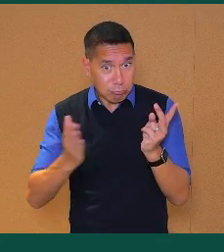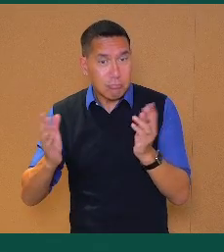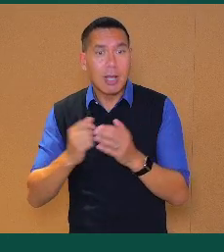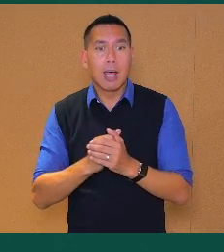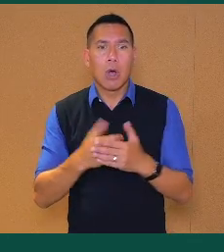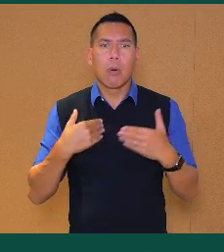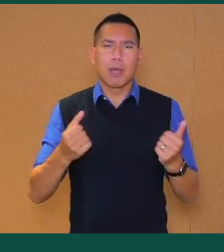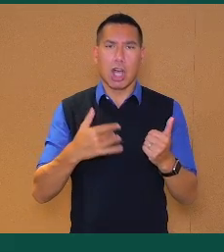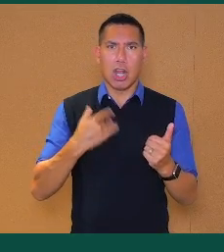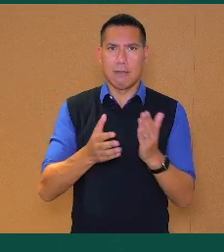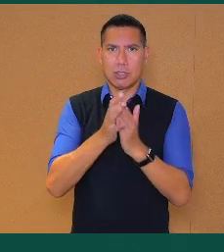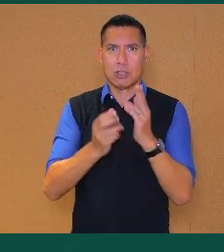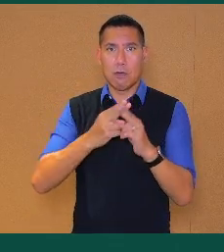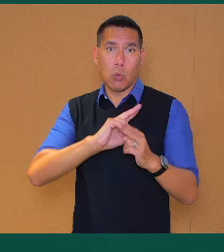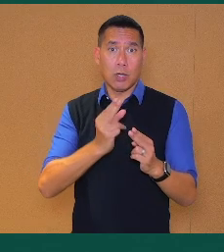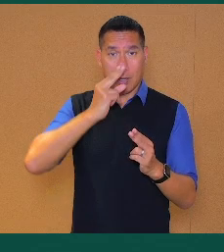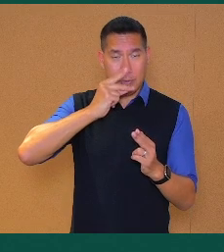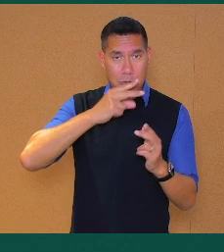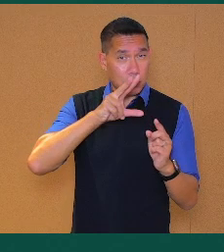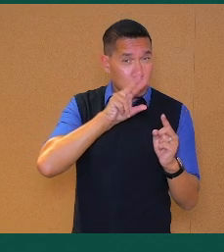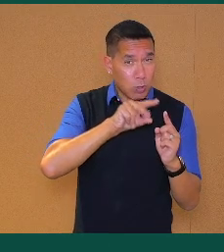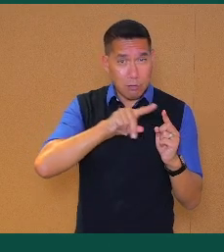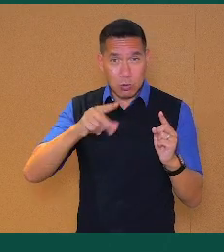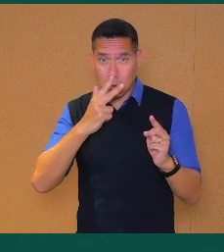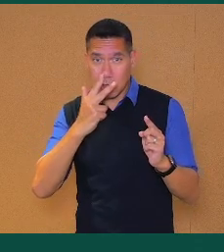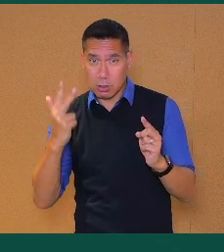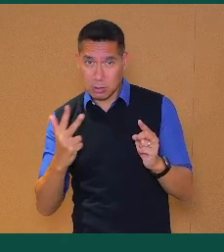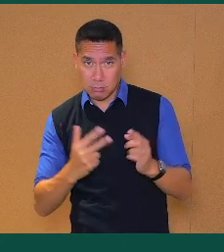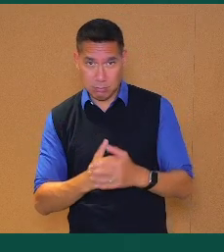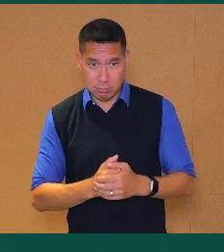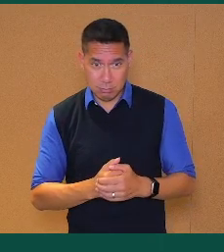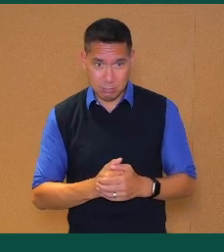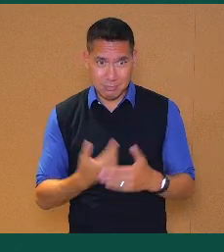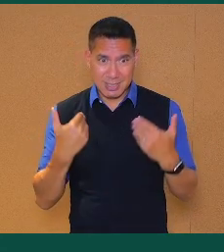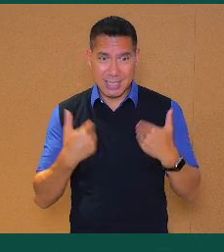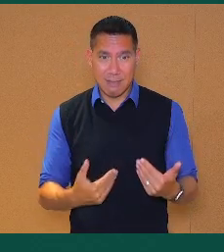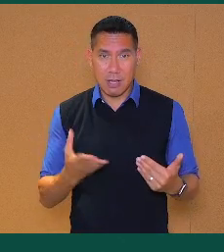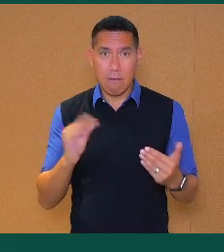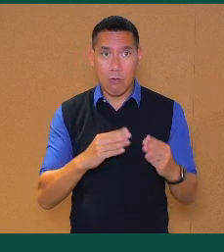old living in out-of-home care. And the winner of the Future